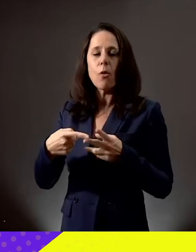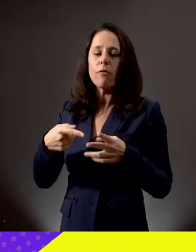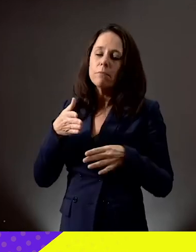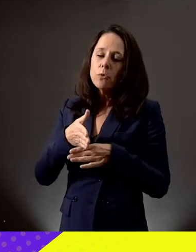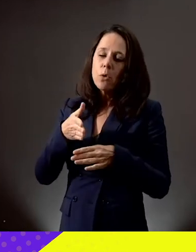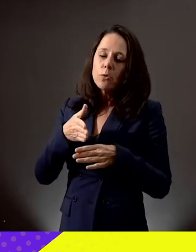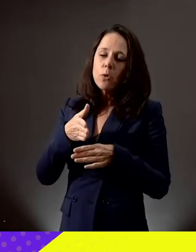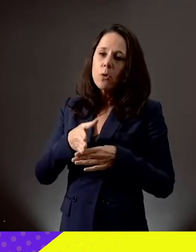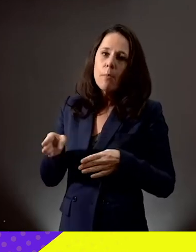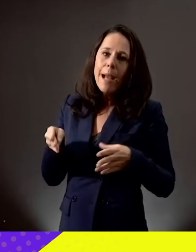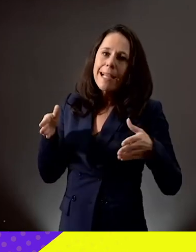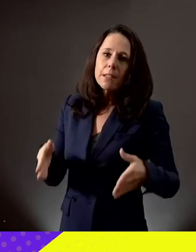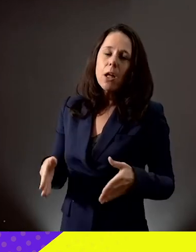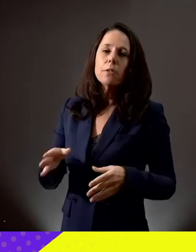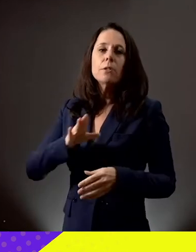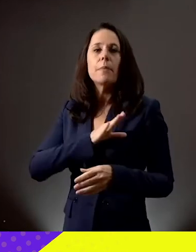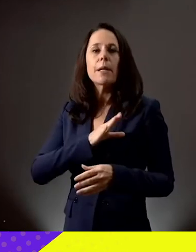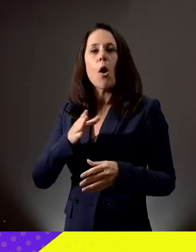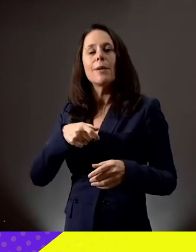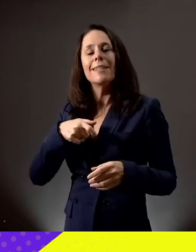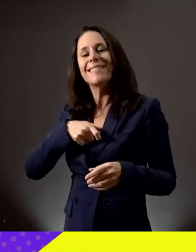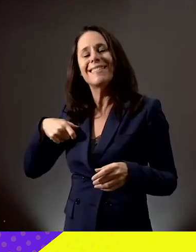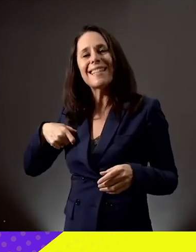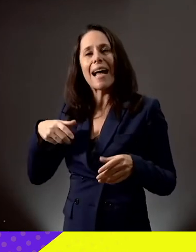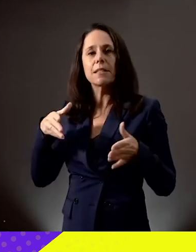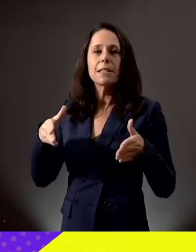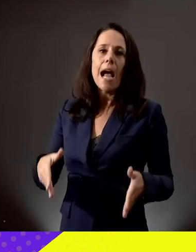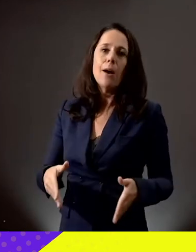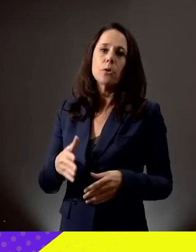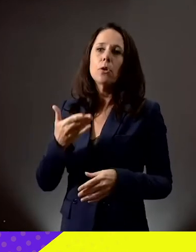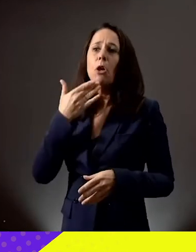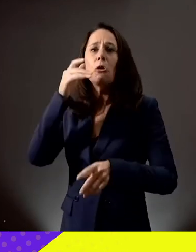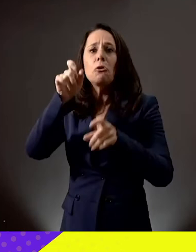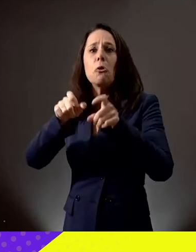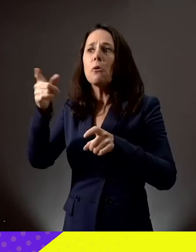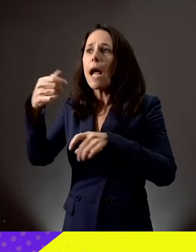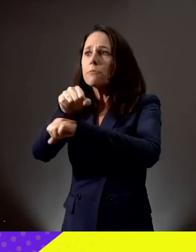but also at status holders, as well as former inmates of all ages.